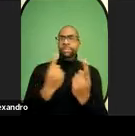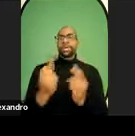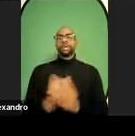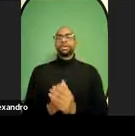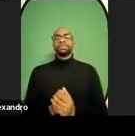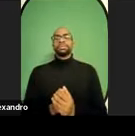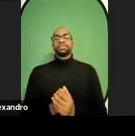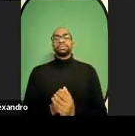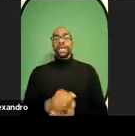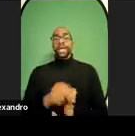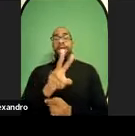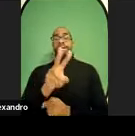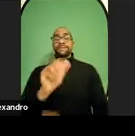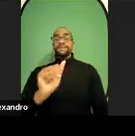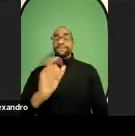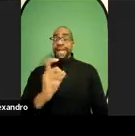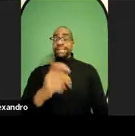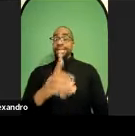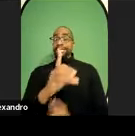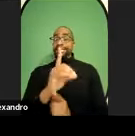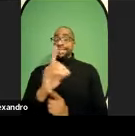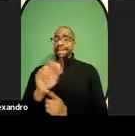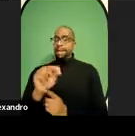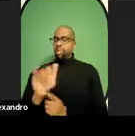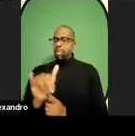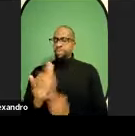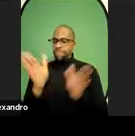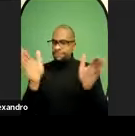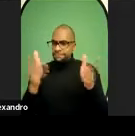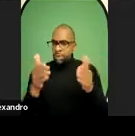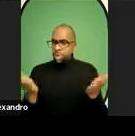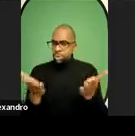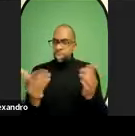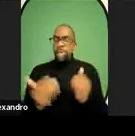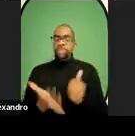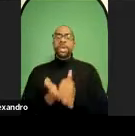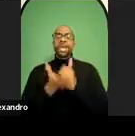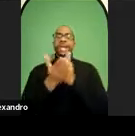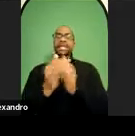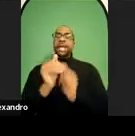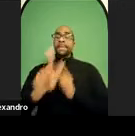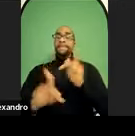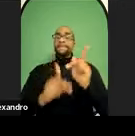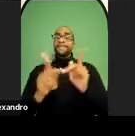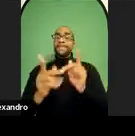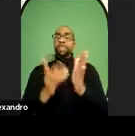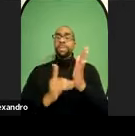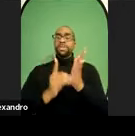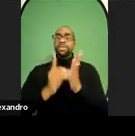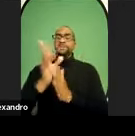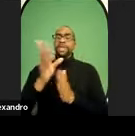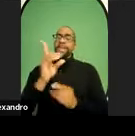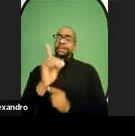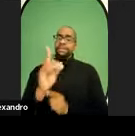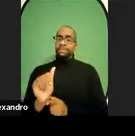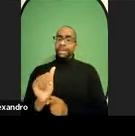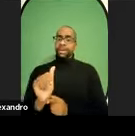Just so you know a little bit about Just so you know a little bit about our project facts facts de de about our project facts facts dD and why. focuses focuses on helping people with